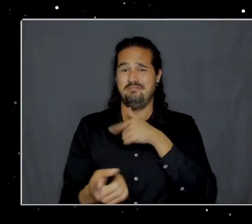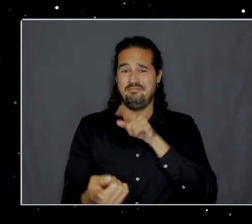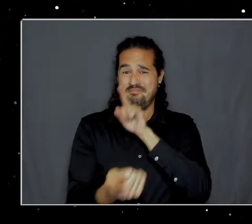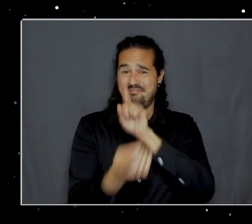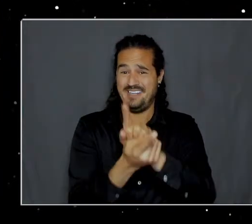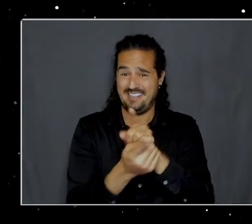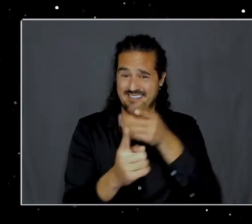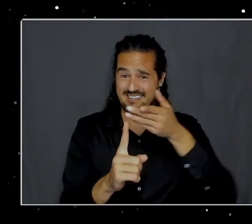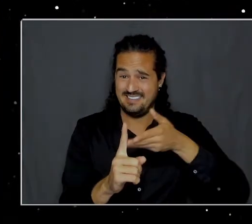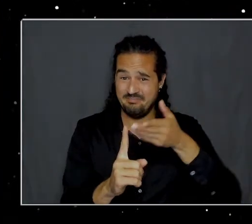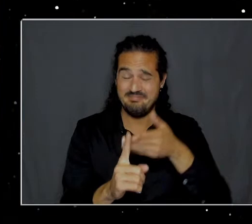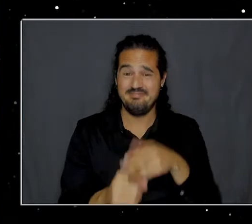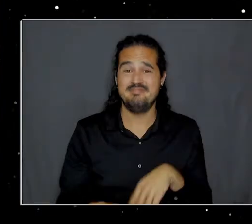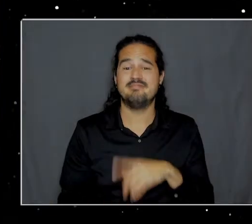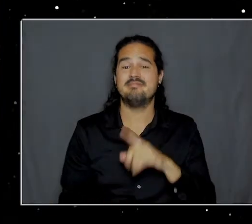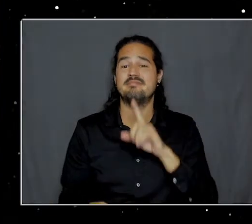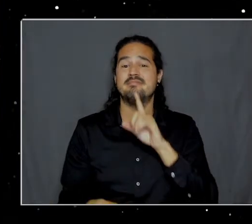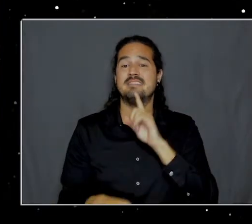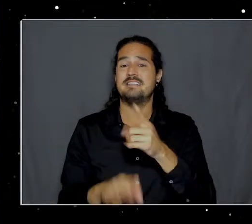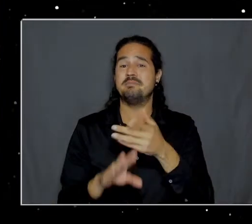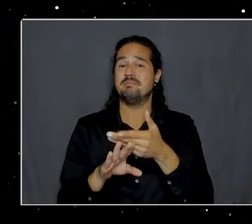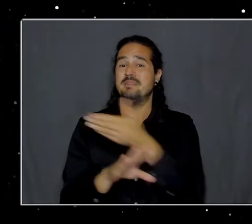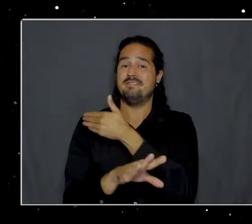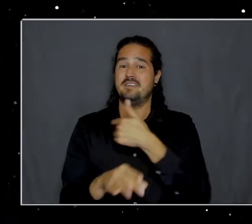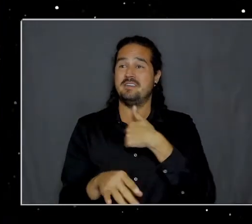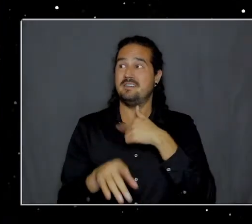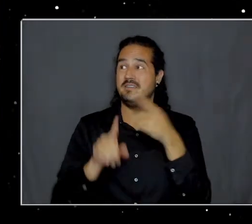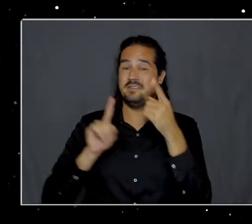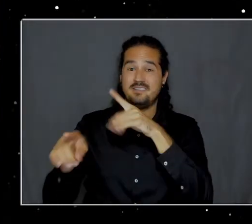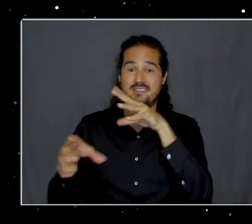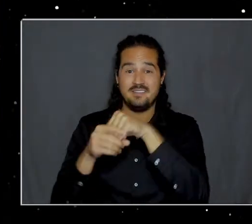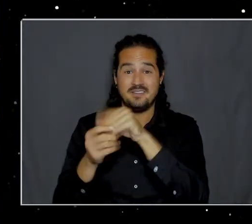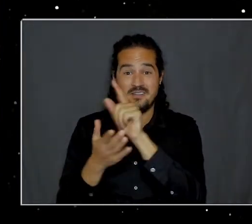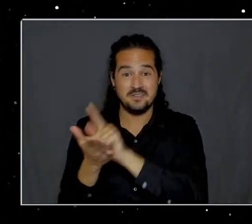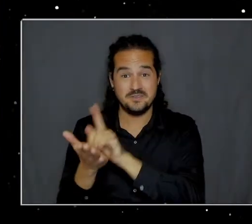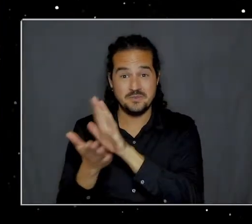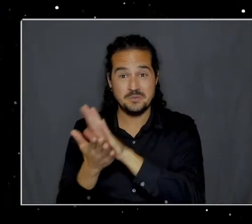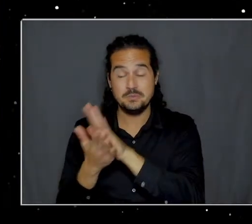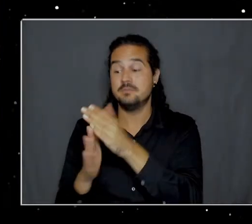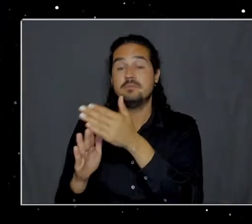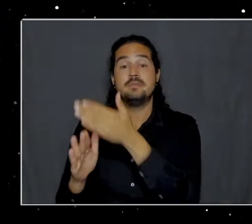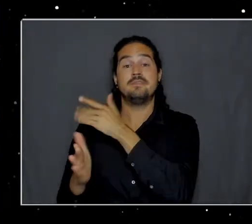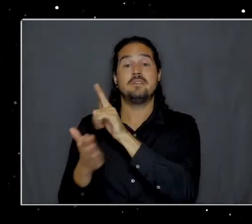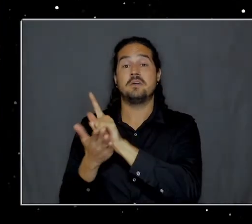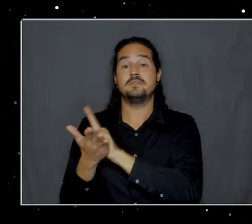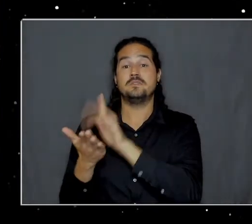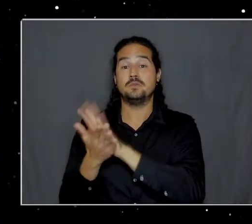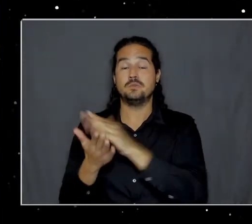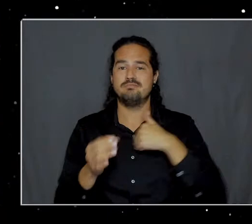ACTUALLY, LONG BEFORE I EVEN WENT TO LAW SCHOOL. BEFORE LAW